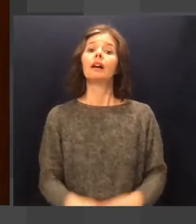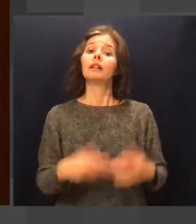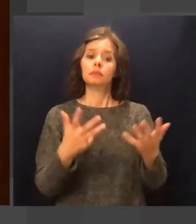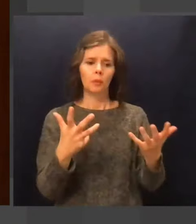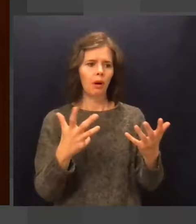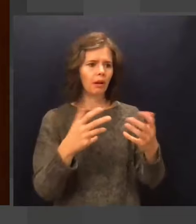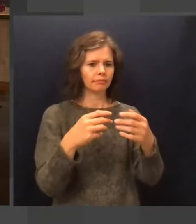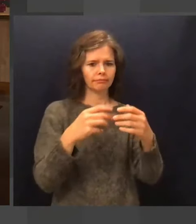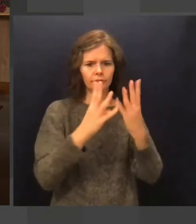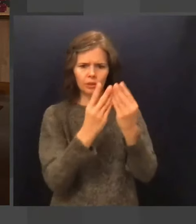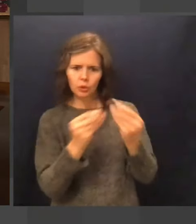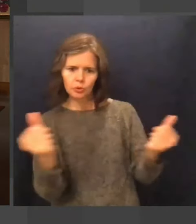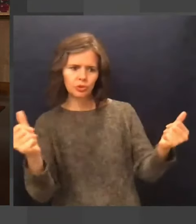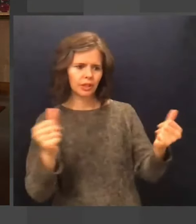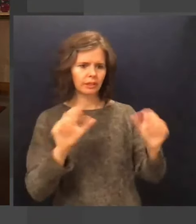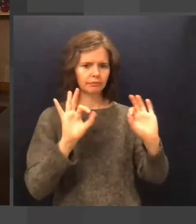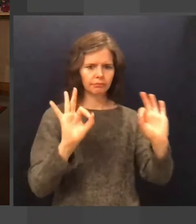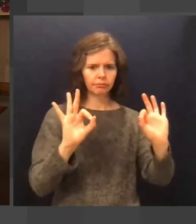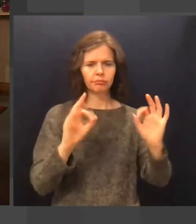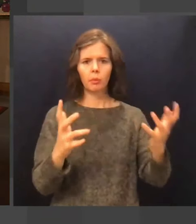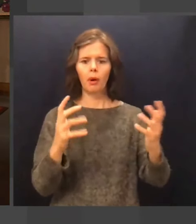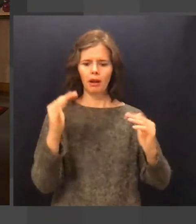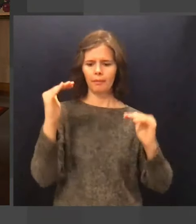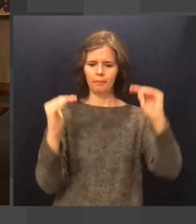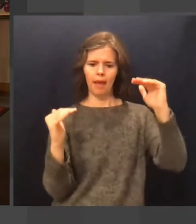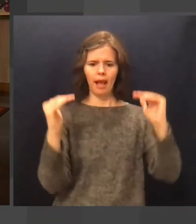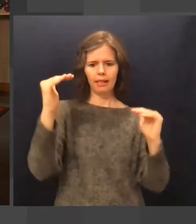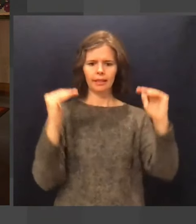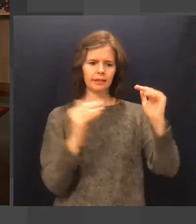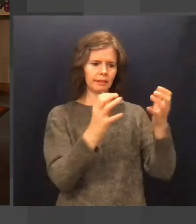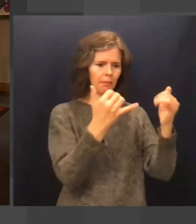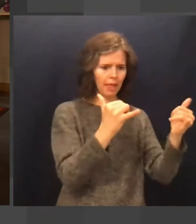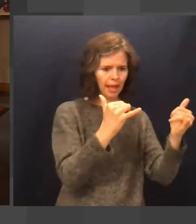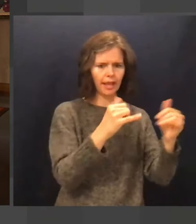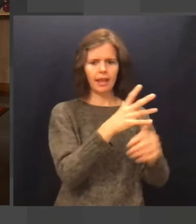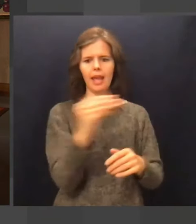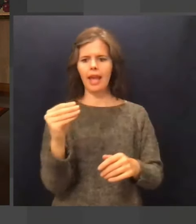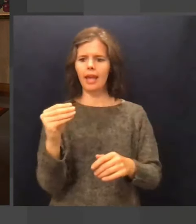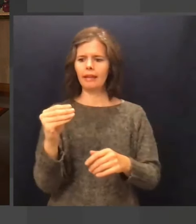WE WON'T HAVE GOOD GAMEPLAY